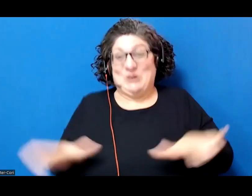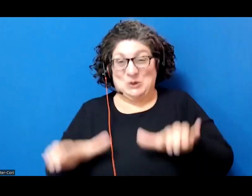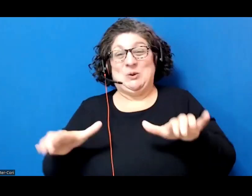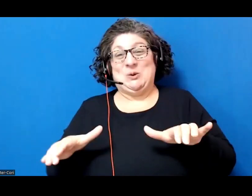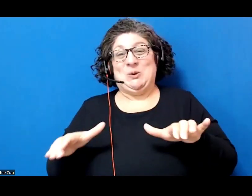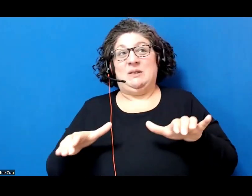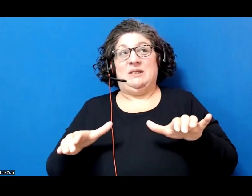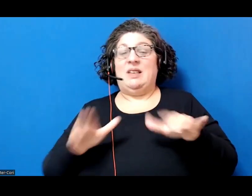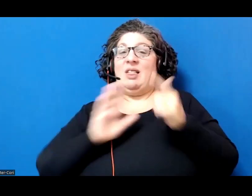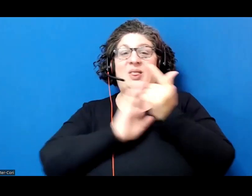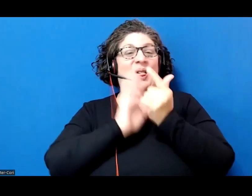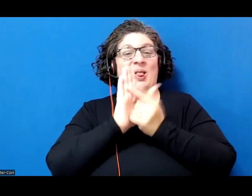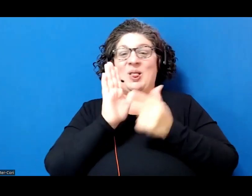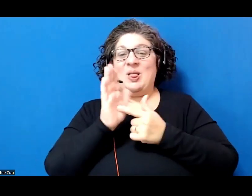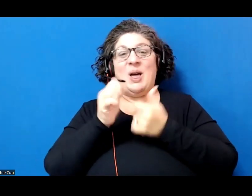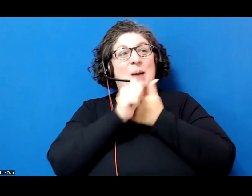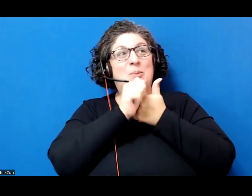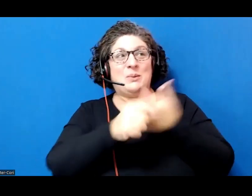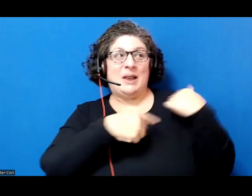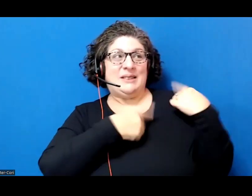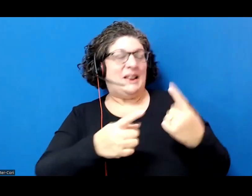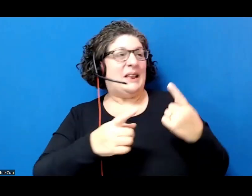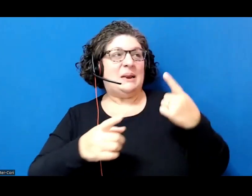The law precedent, history be damned.